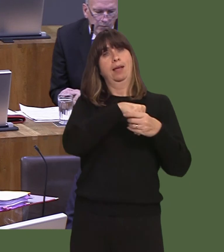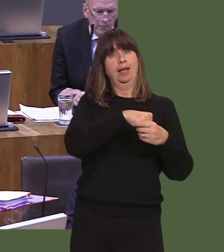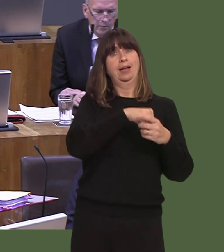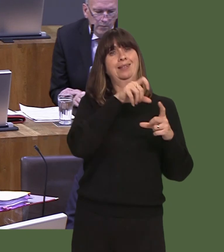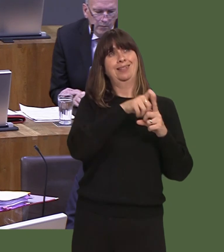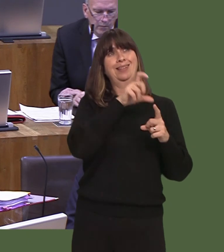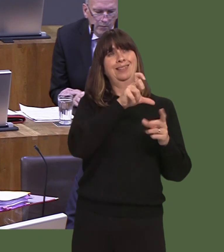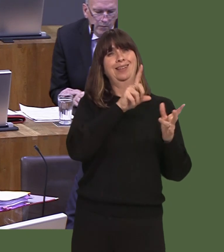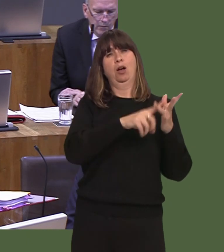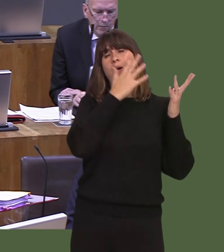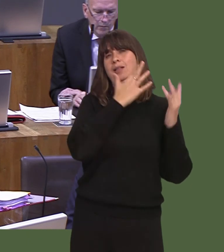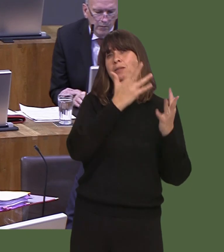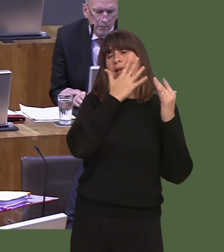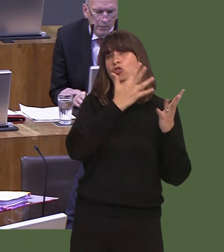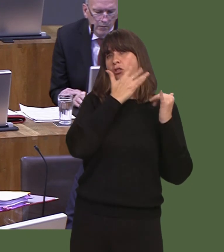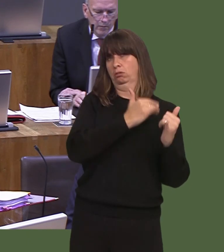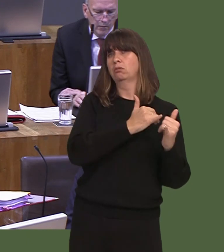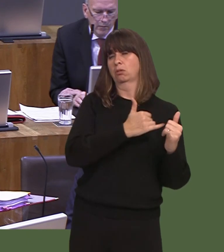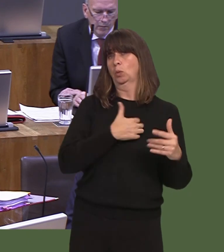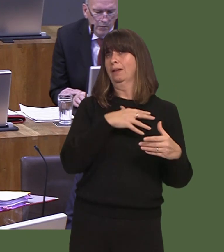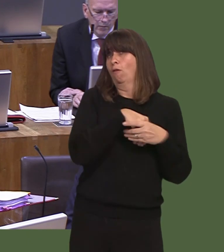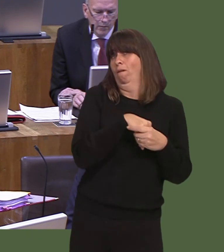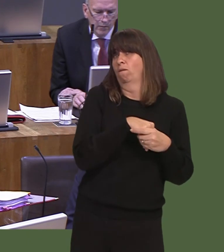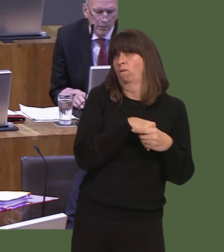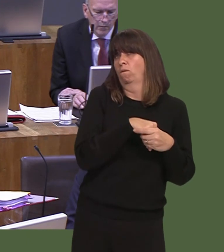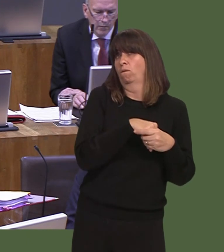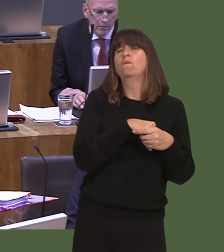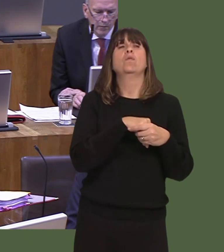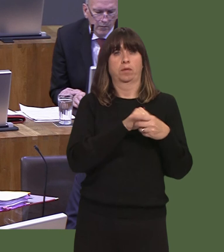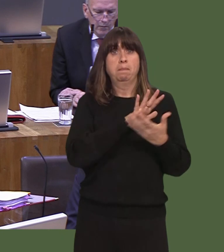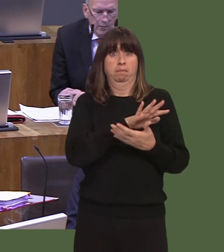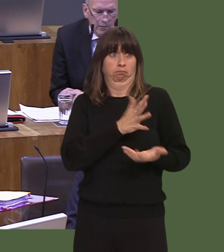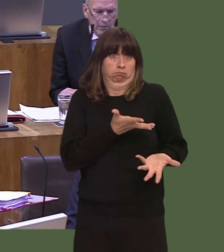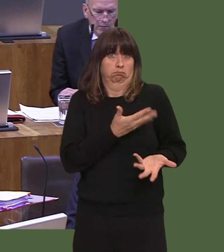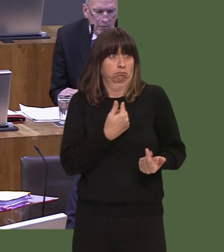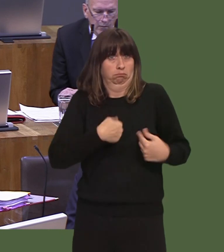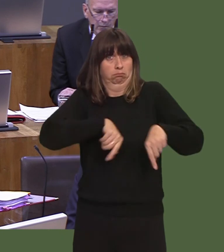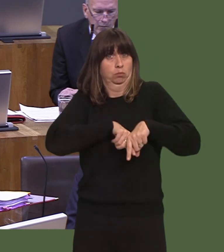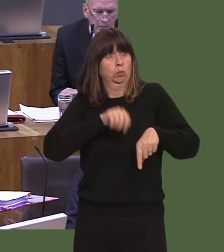consent order inspection itself, and we will be looking to develop a statement of common